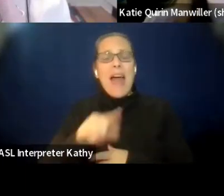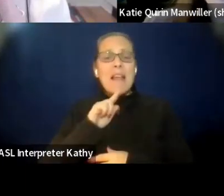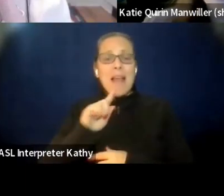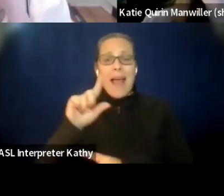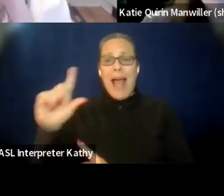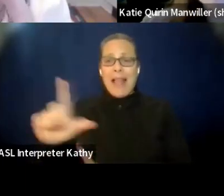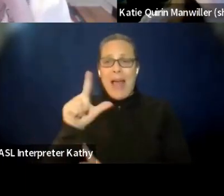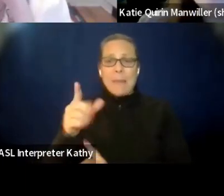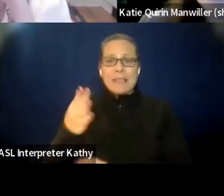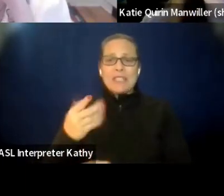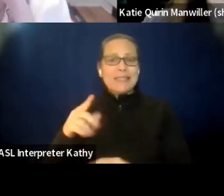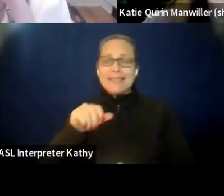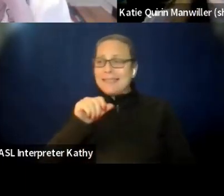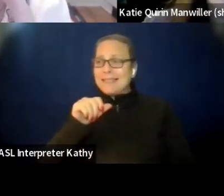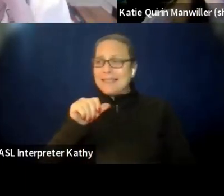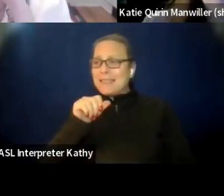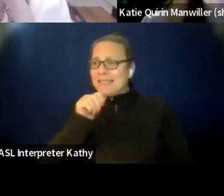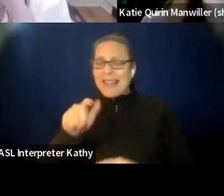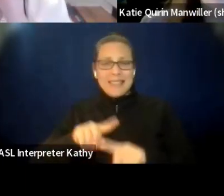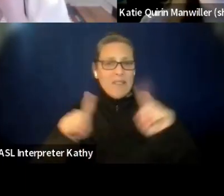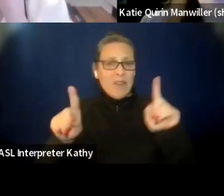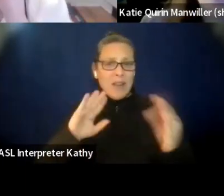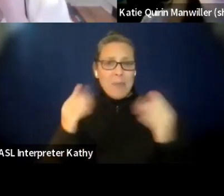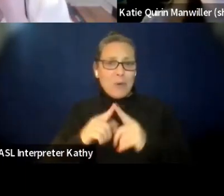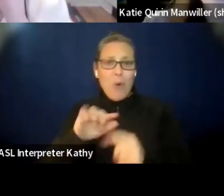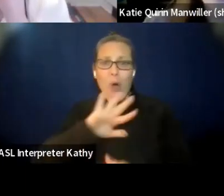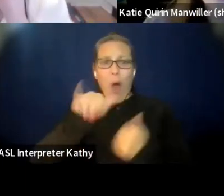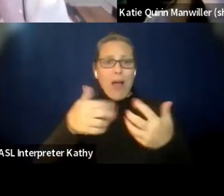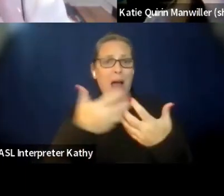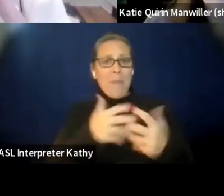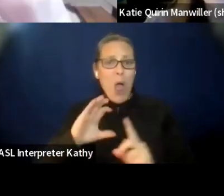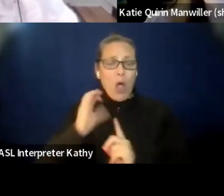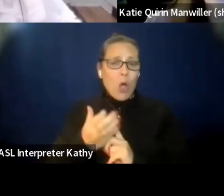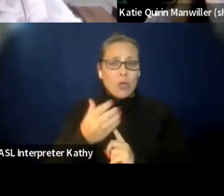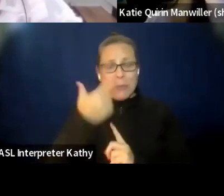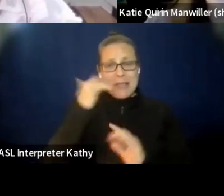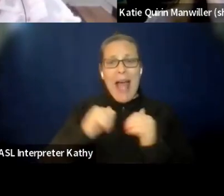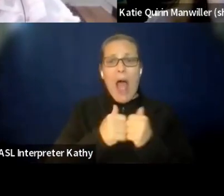I can jump in. I think some of it is just that